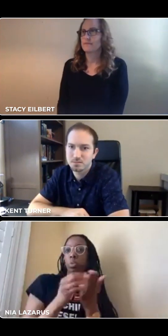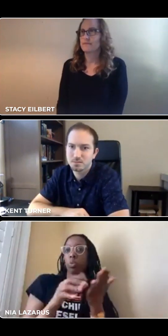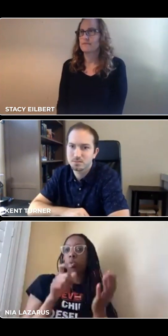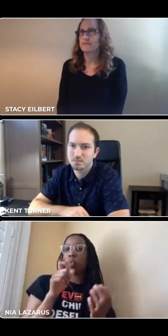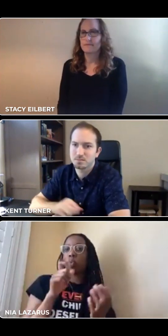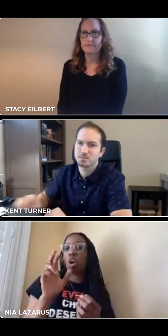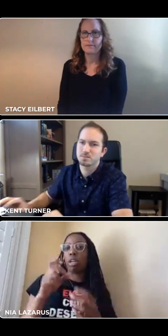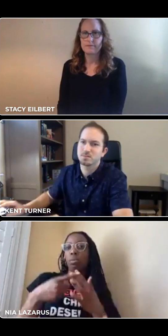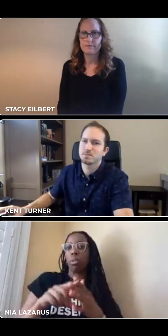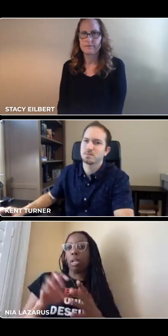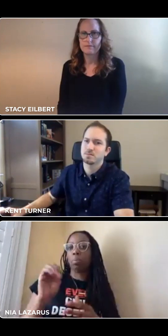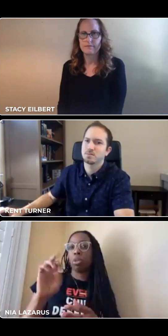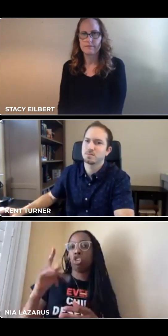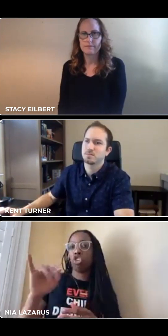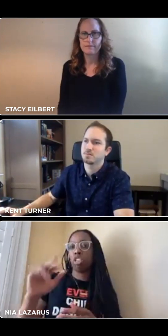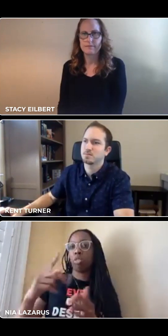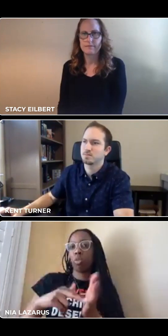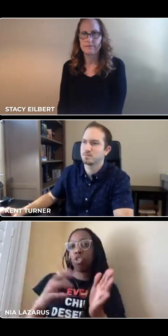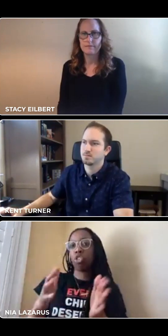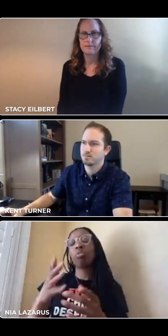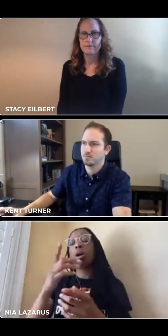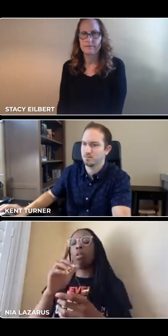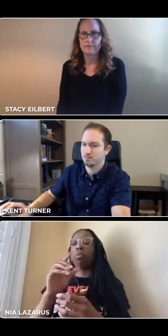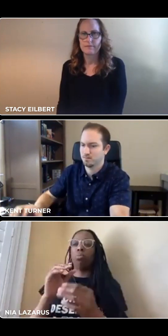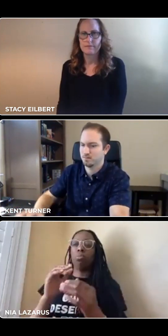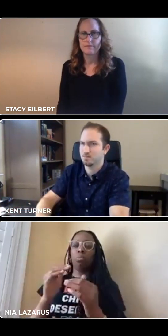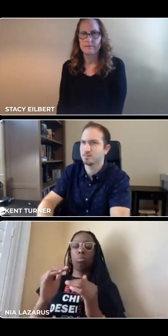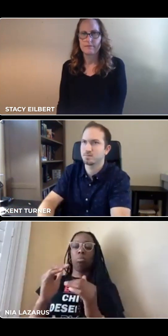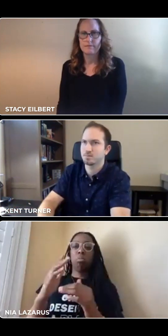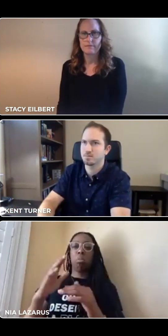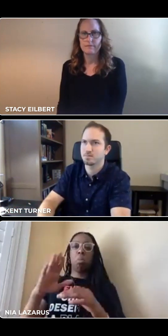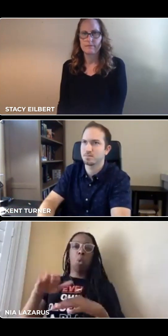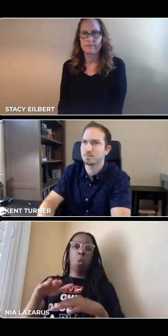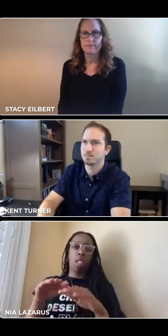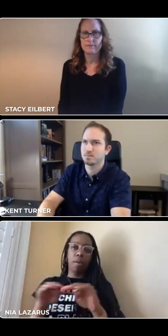Right. I am currently working with some students that are emerging readers,